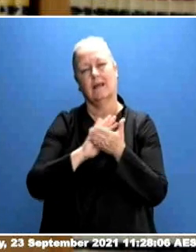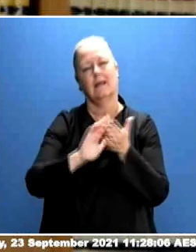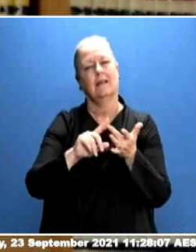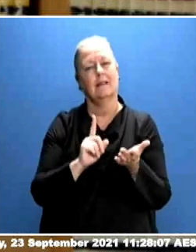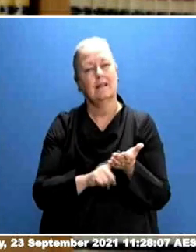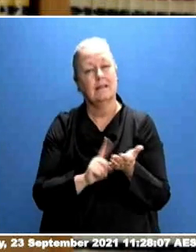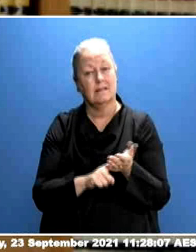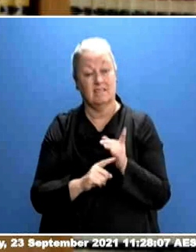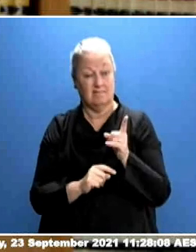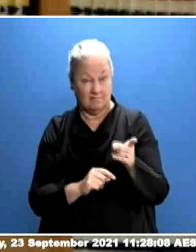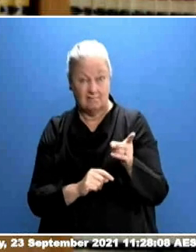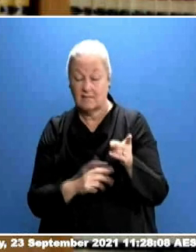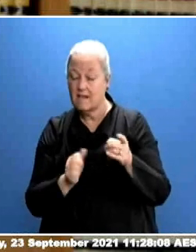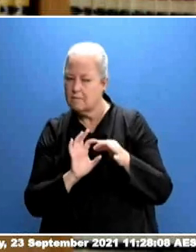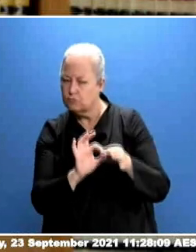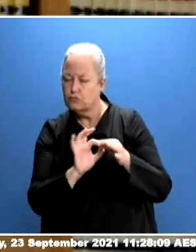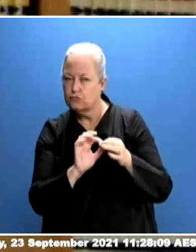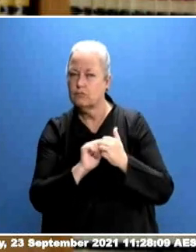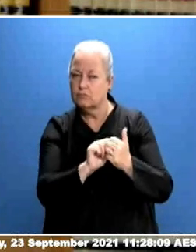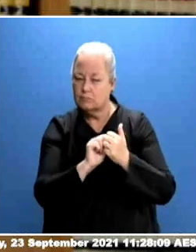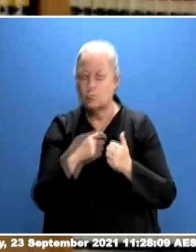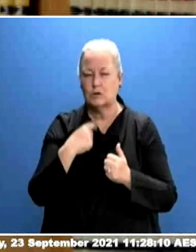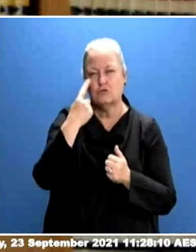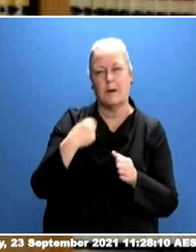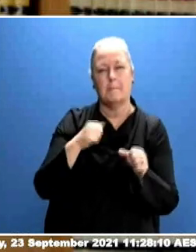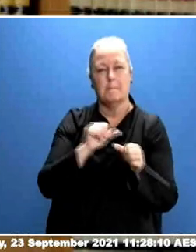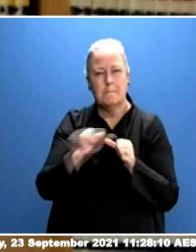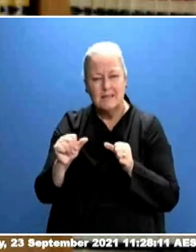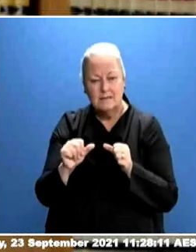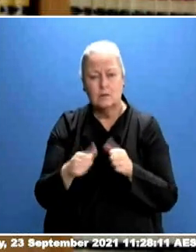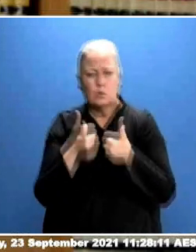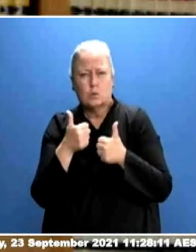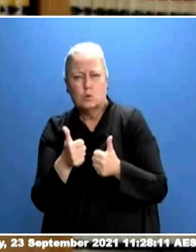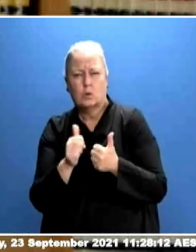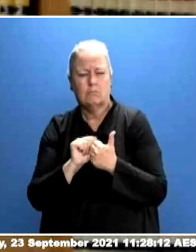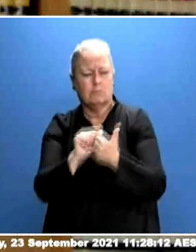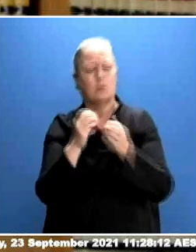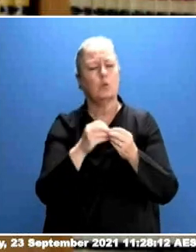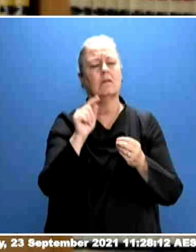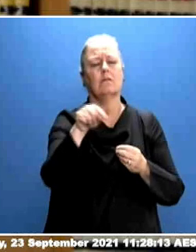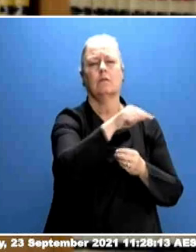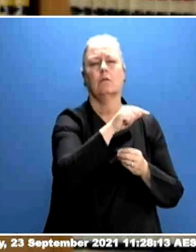and we do our best to create positive relationships with each of the hospitals that we interface with when we're working with children.